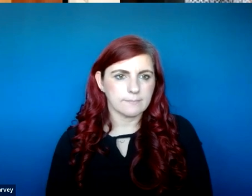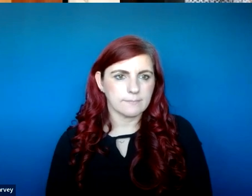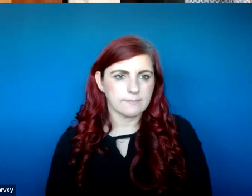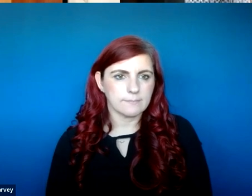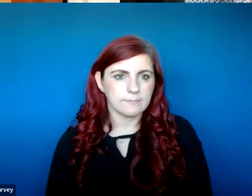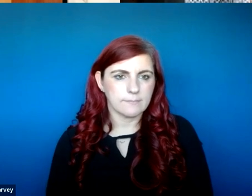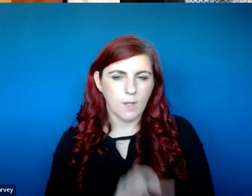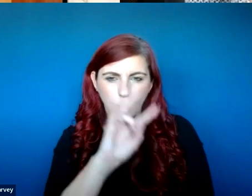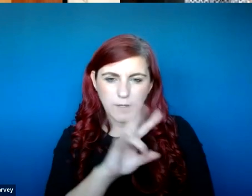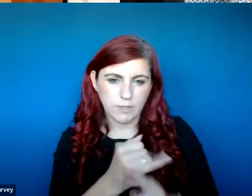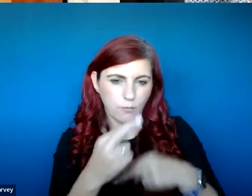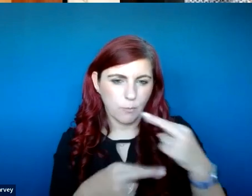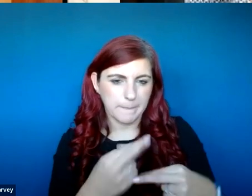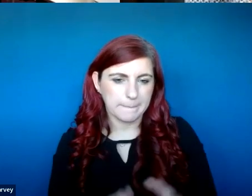A question in the room first.